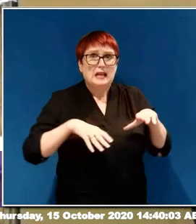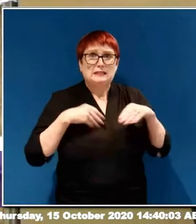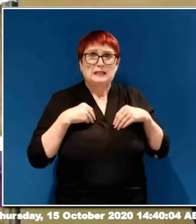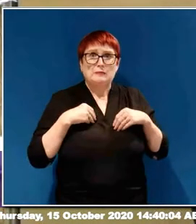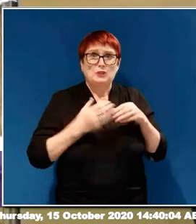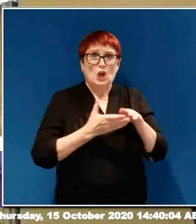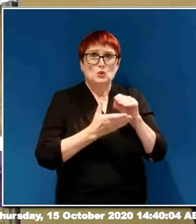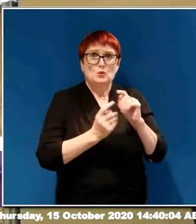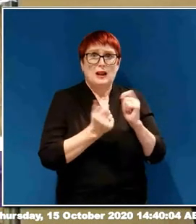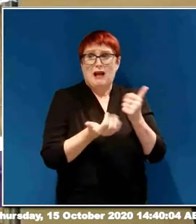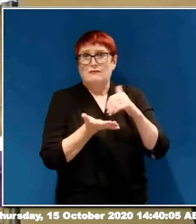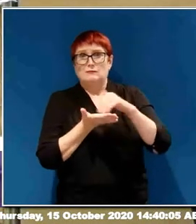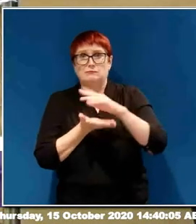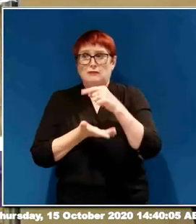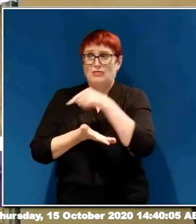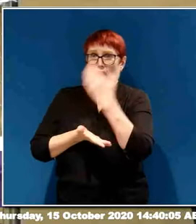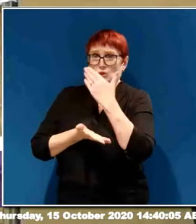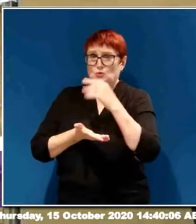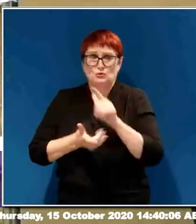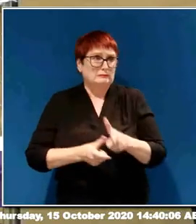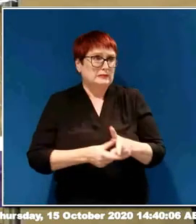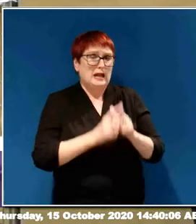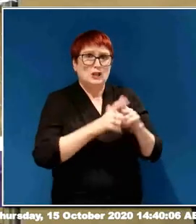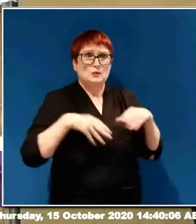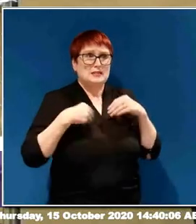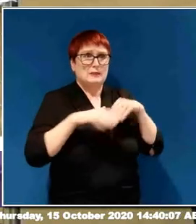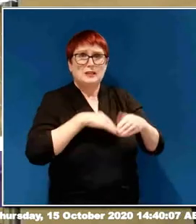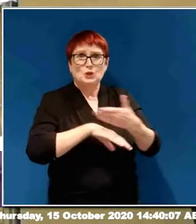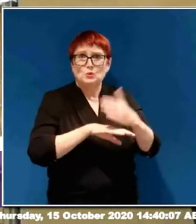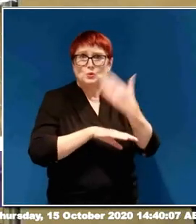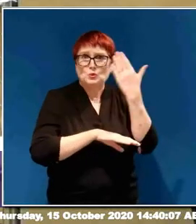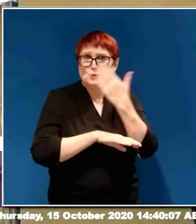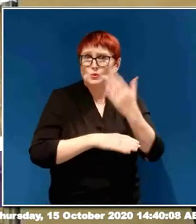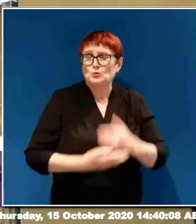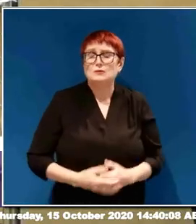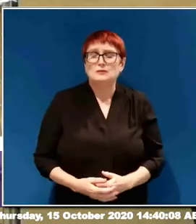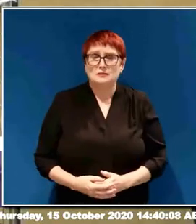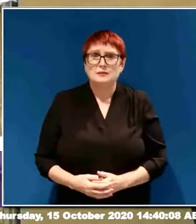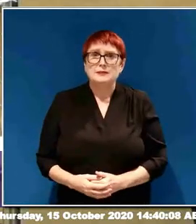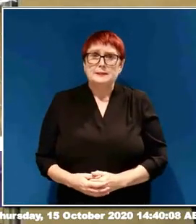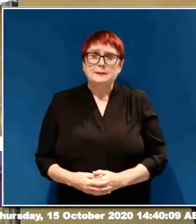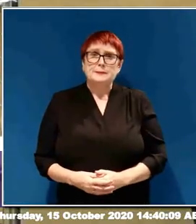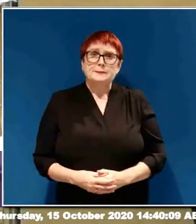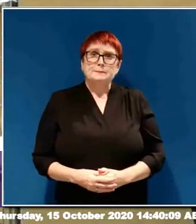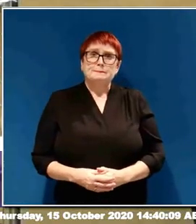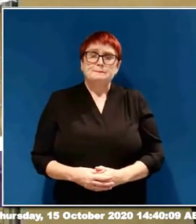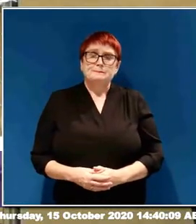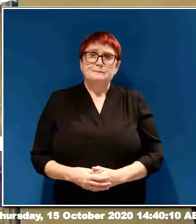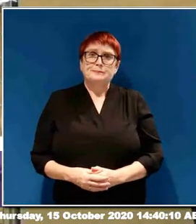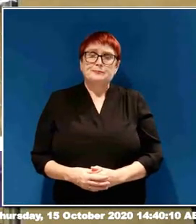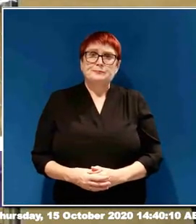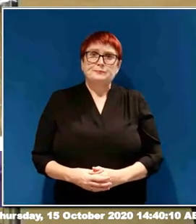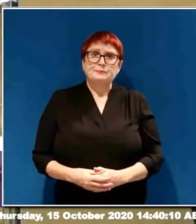Now, you set out the roles in which you were involved in EAP applications in your